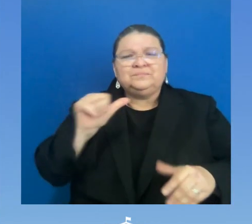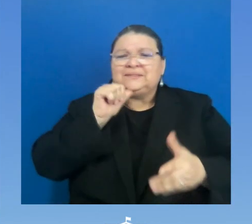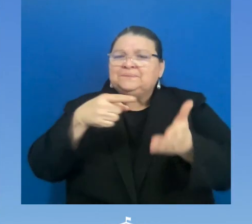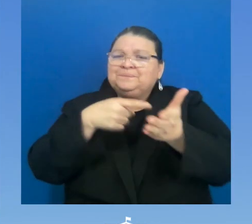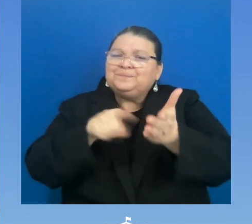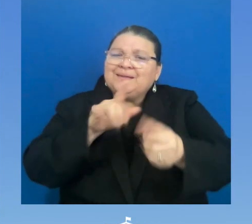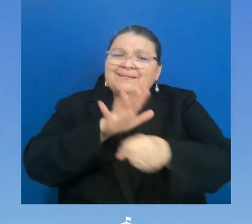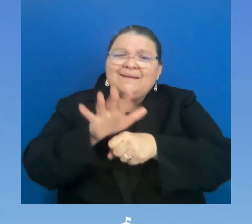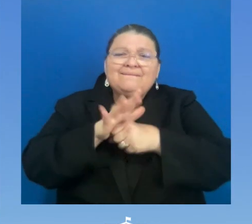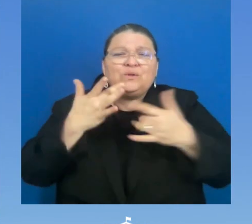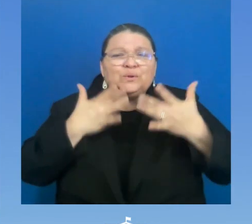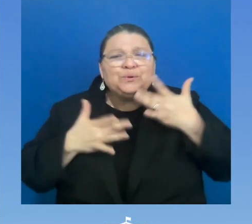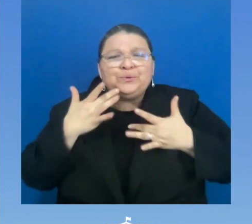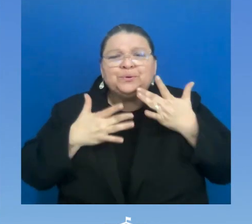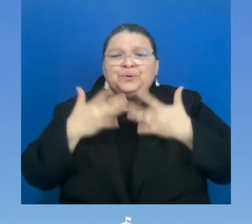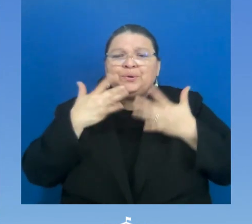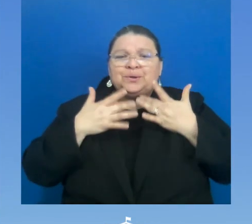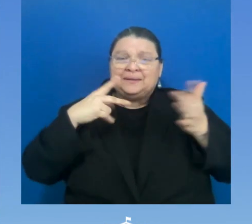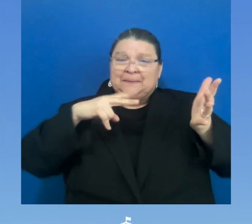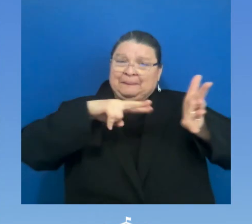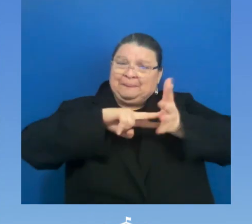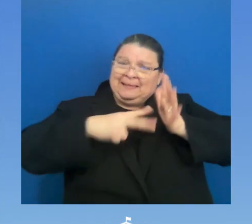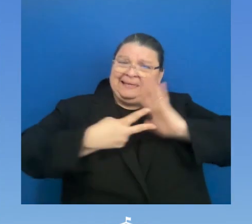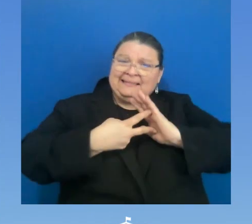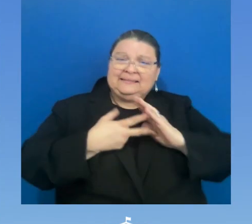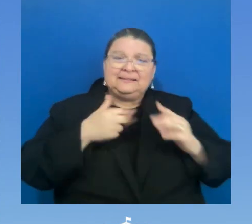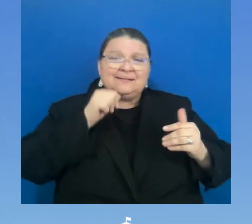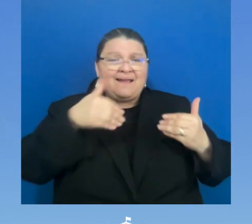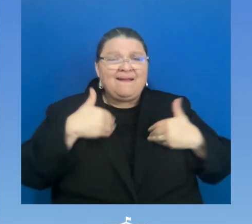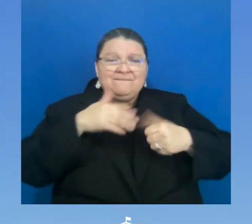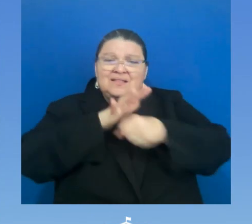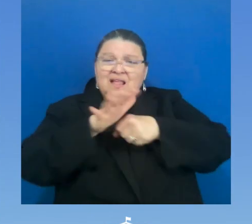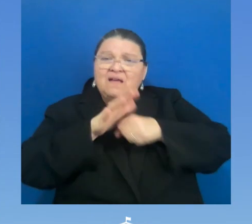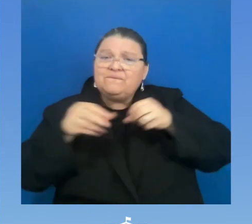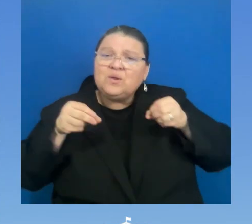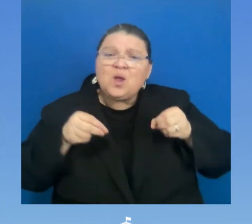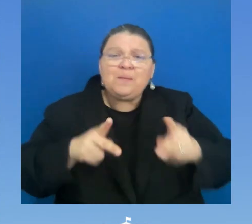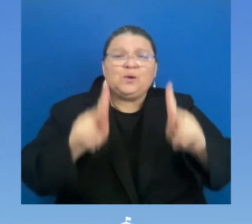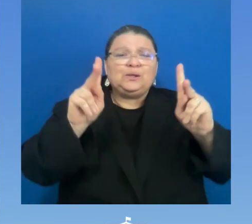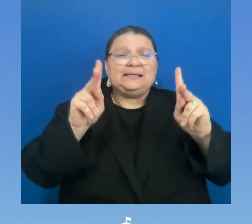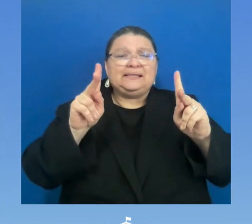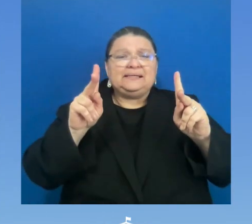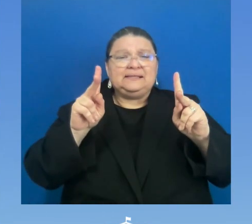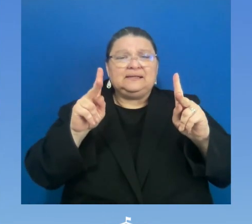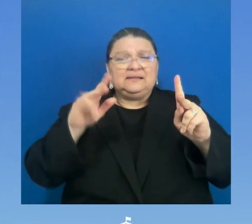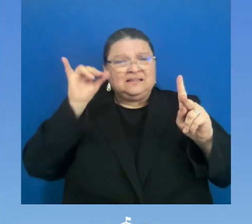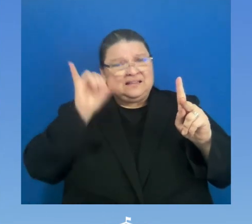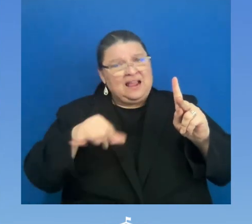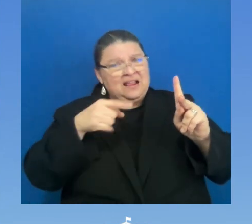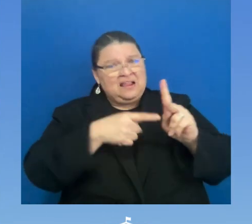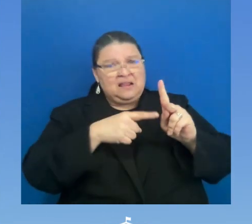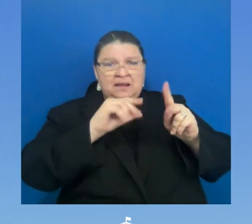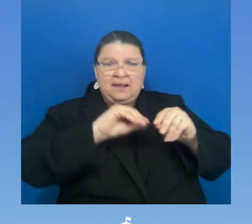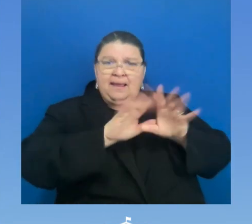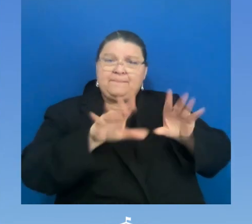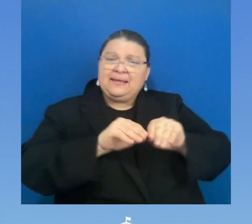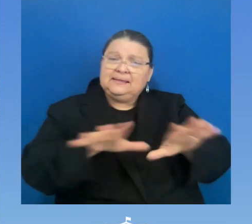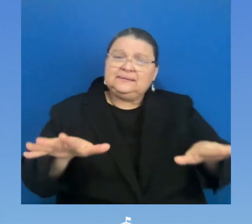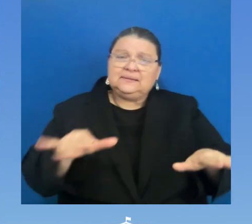And obviously, we can look at this report and go back 200 years and pretty much come to the same conclusion and continue to leave women vulnerable,